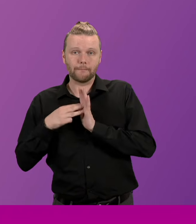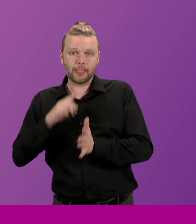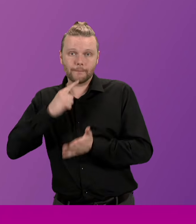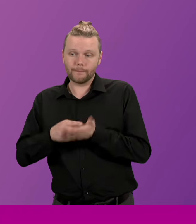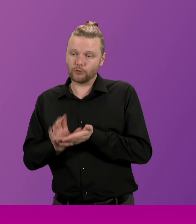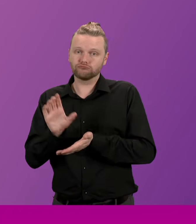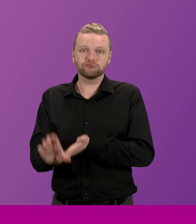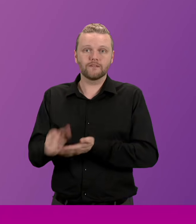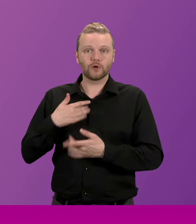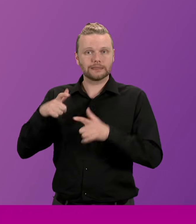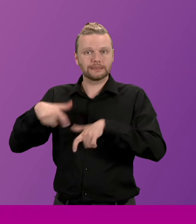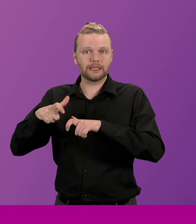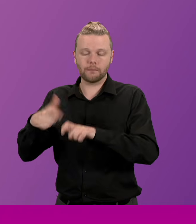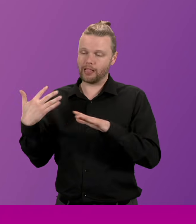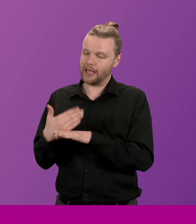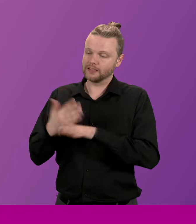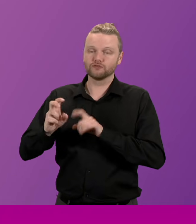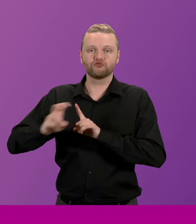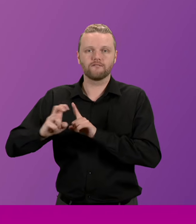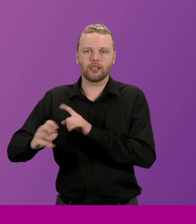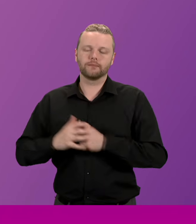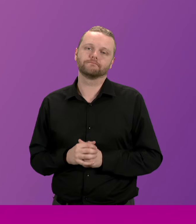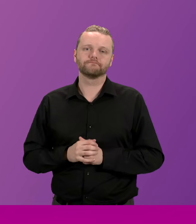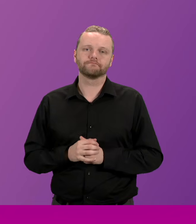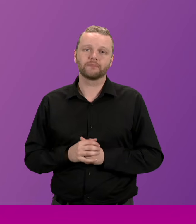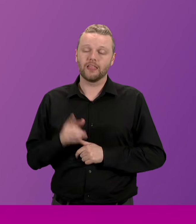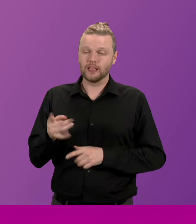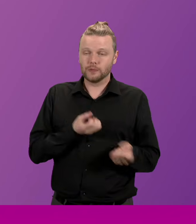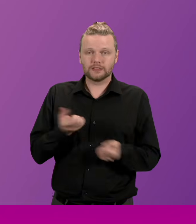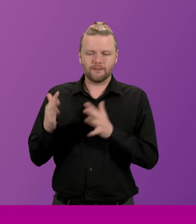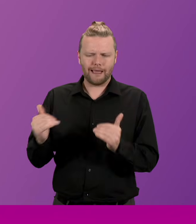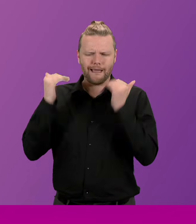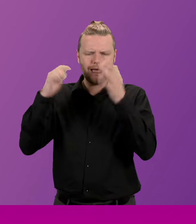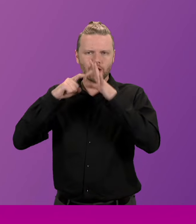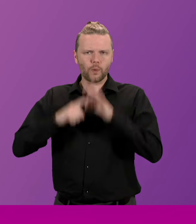sustainable and active travel. The majority of that will deliver high-quality walking and cycling